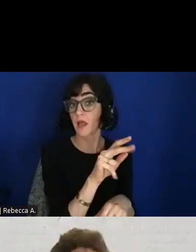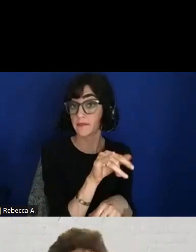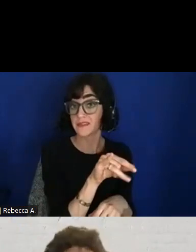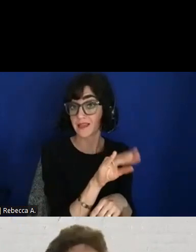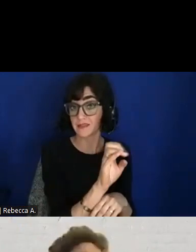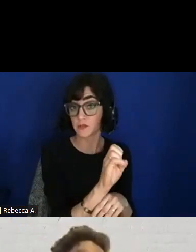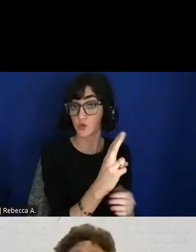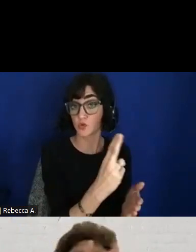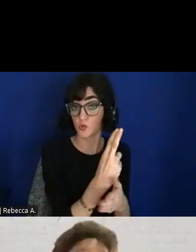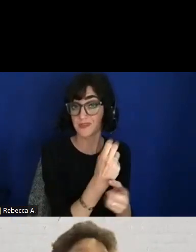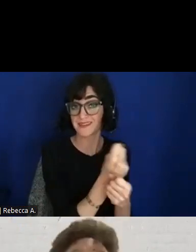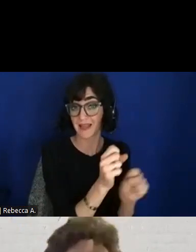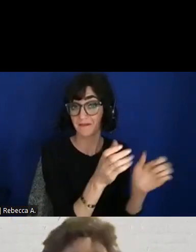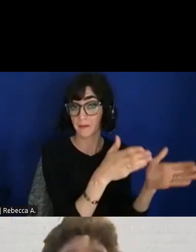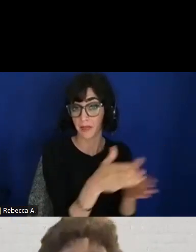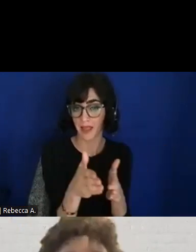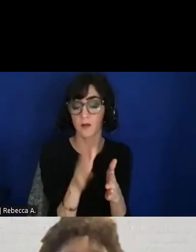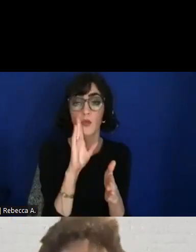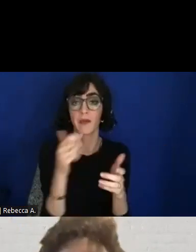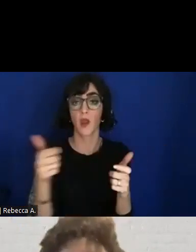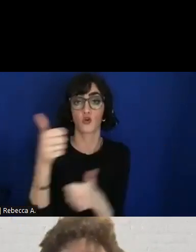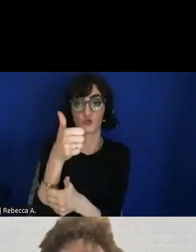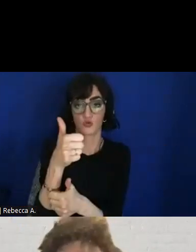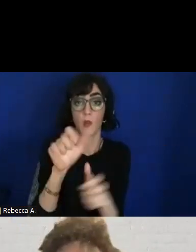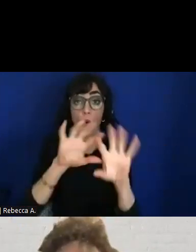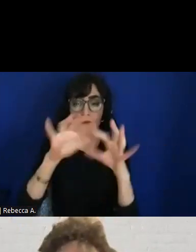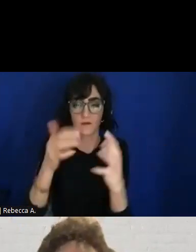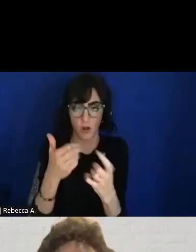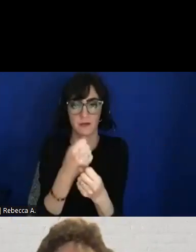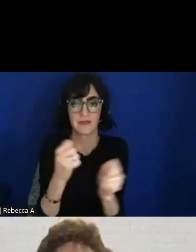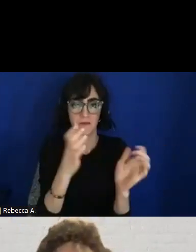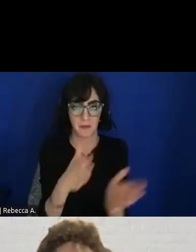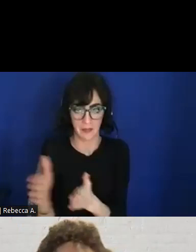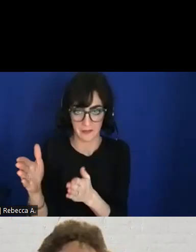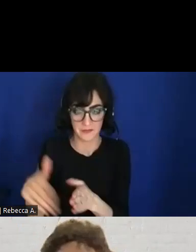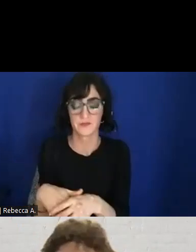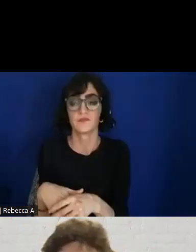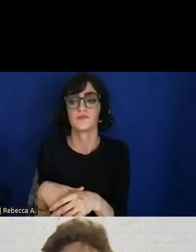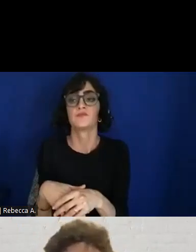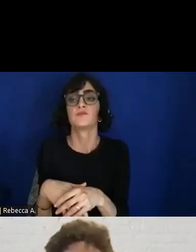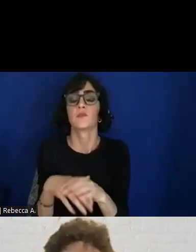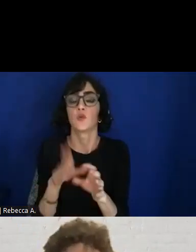into that overall safety plan that you do with um Survivor so it doesn't need to be